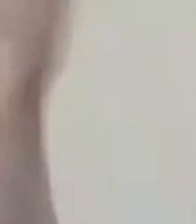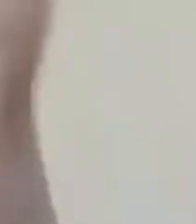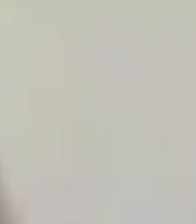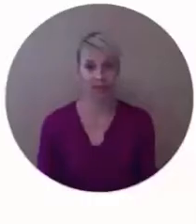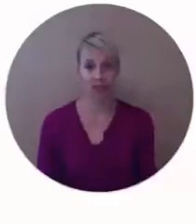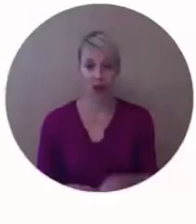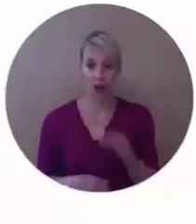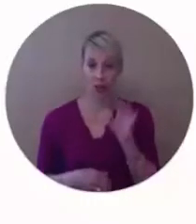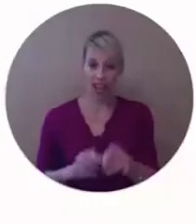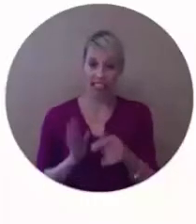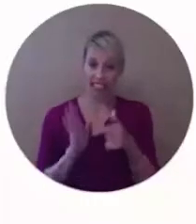Good job.